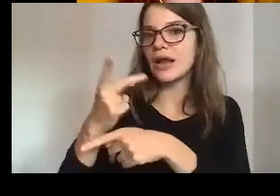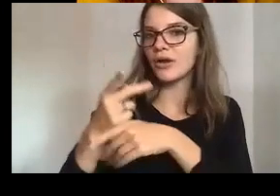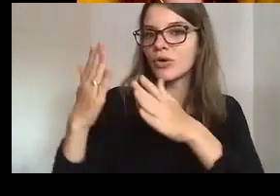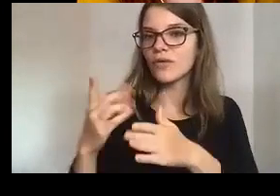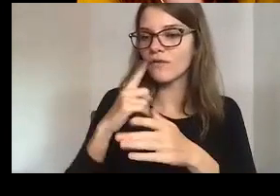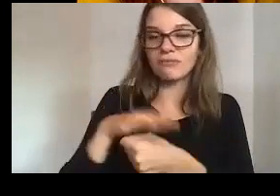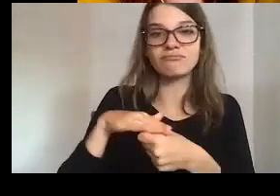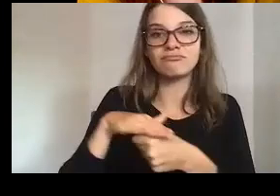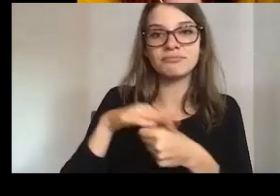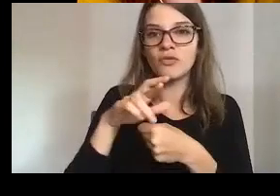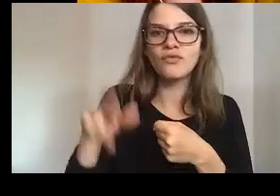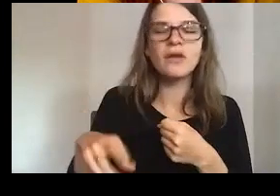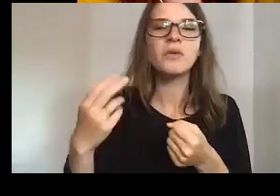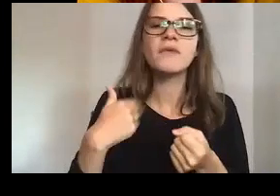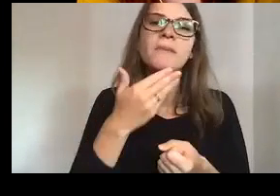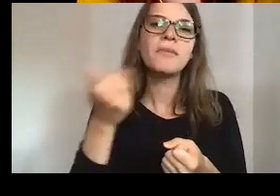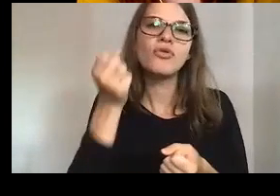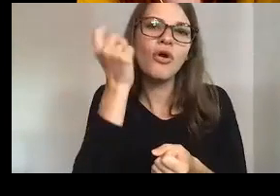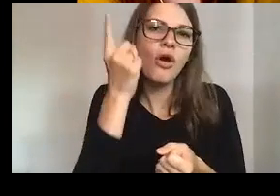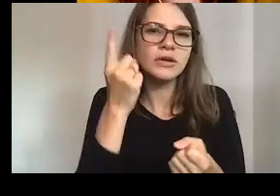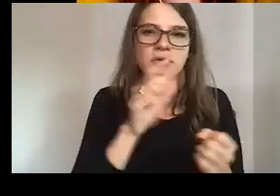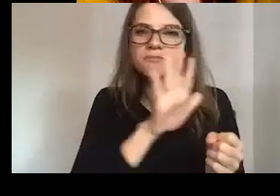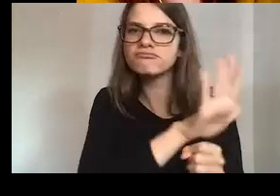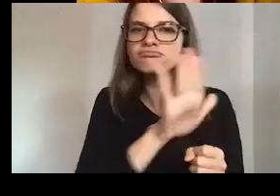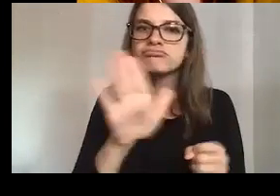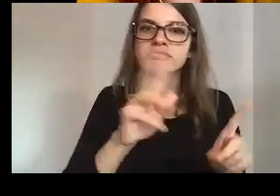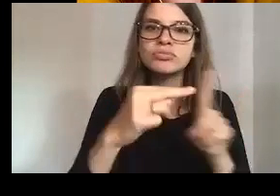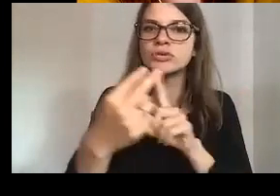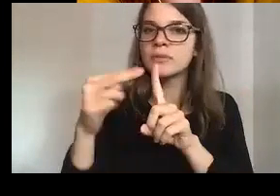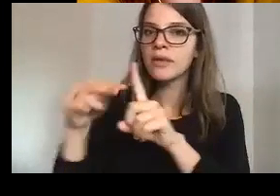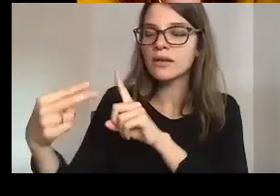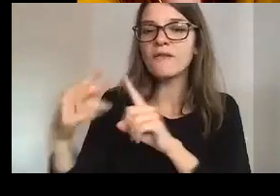to get a better sense of what perspectives are on telehealth and how it's been working thus far